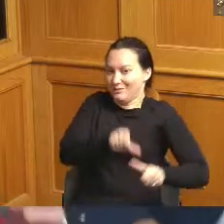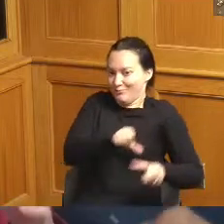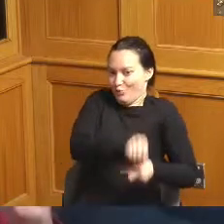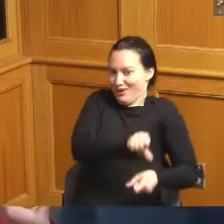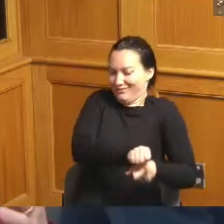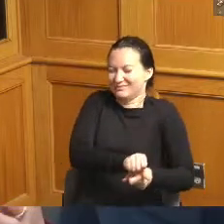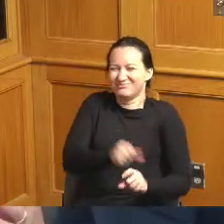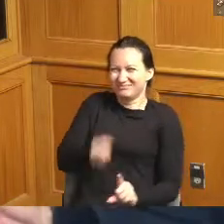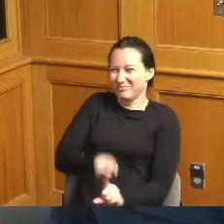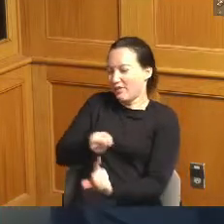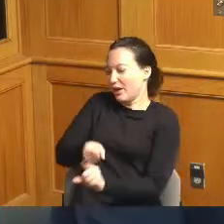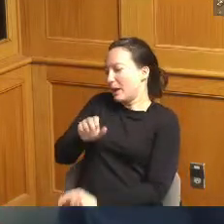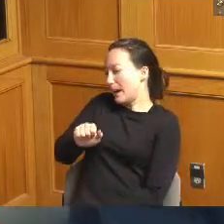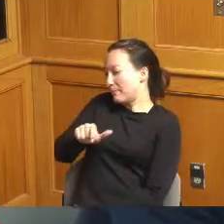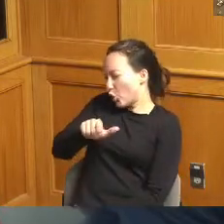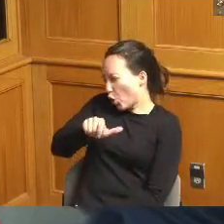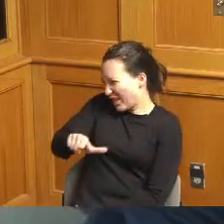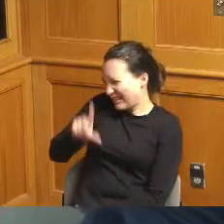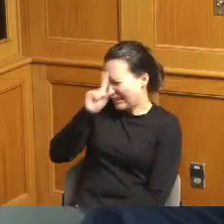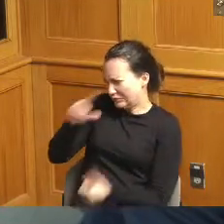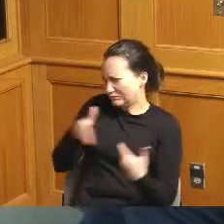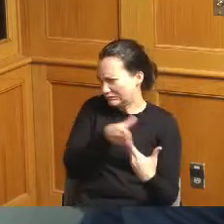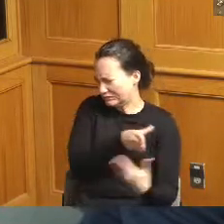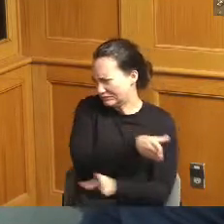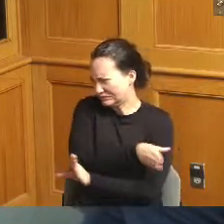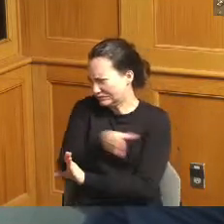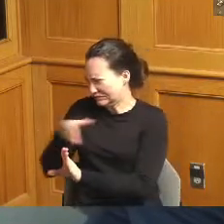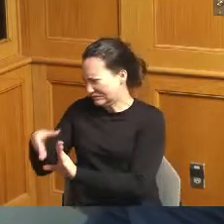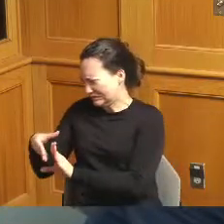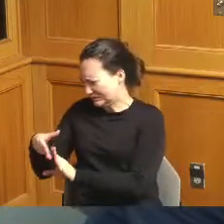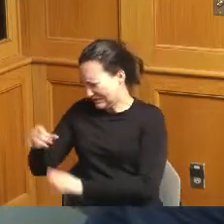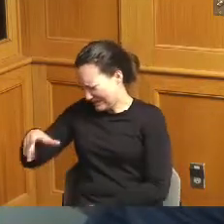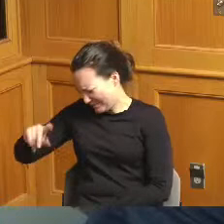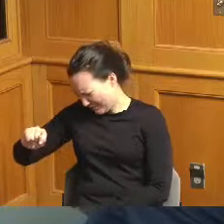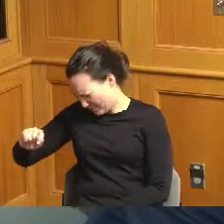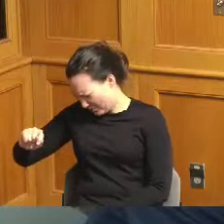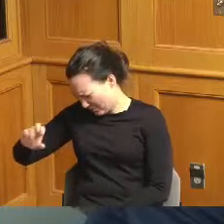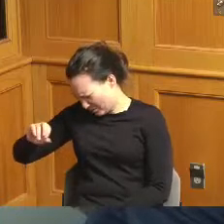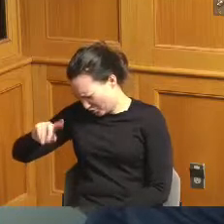went into effect in April and I think it runs I can't remember if it's September or October